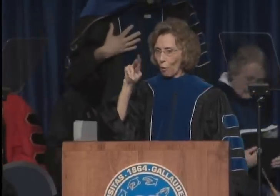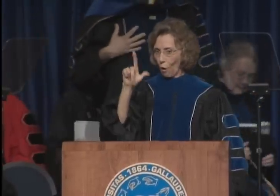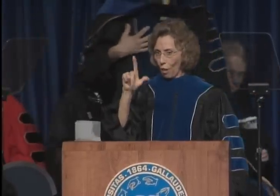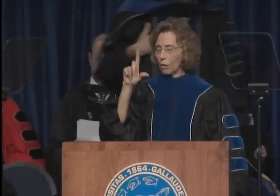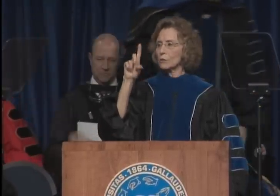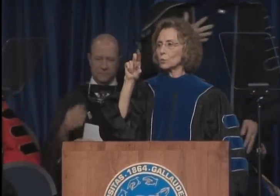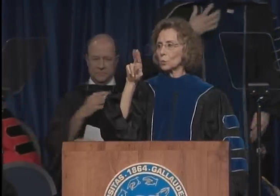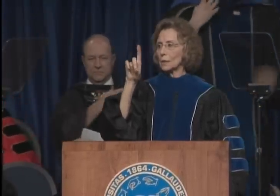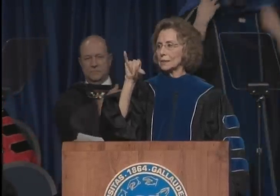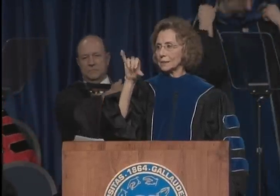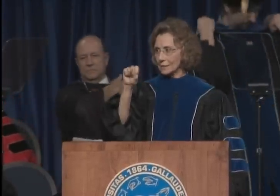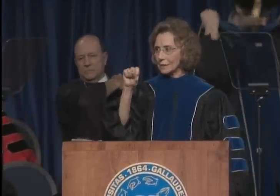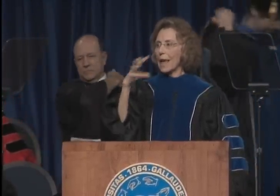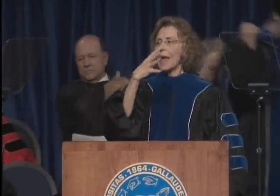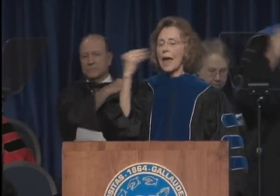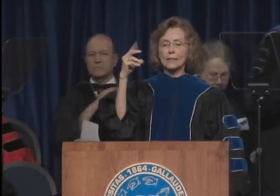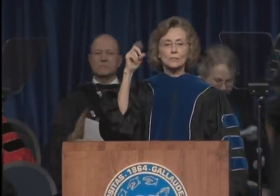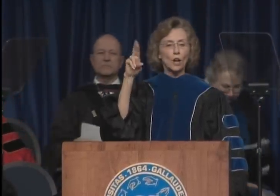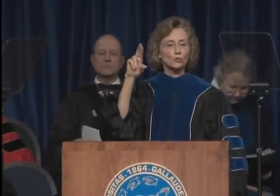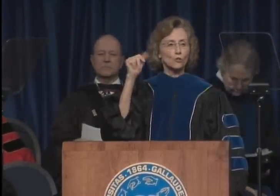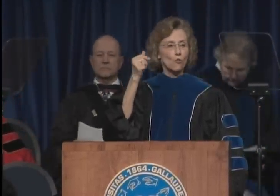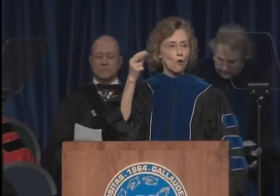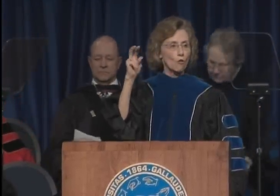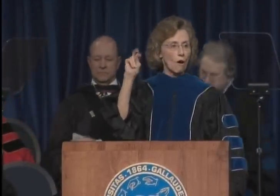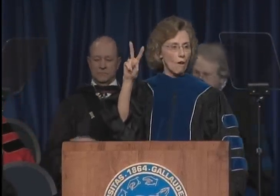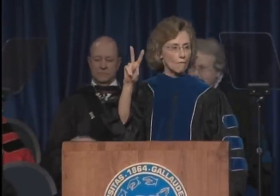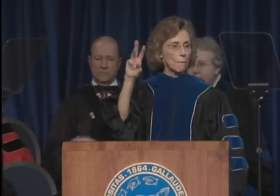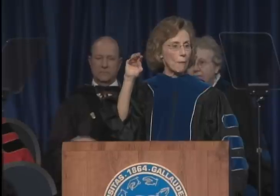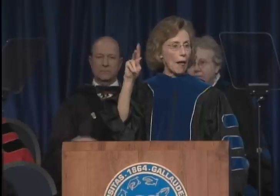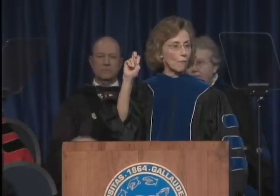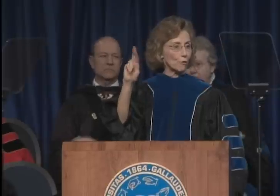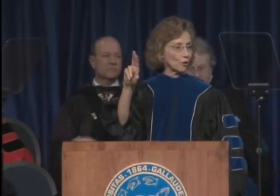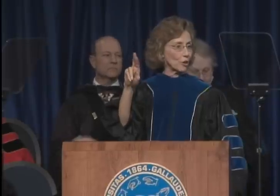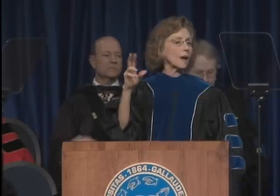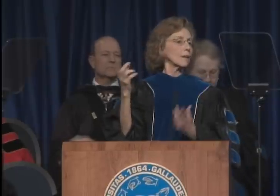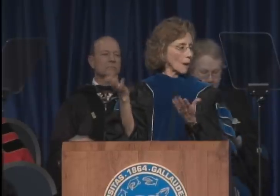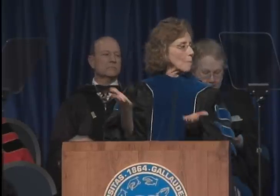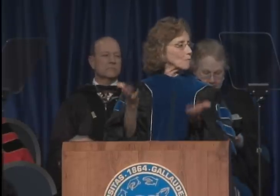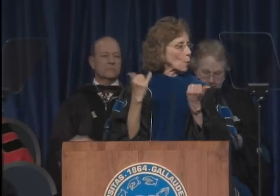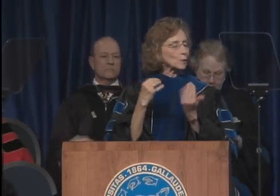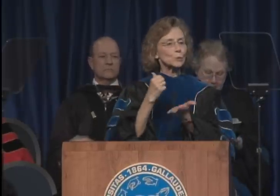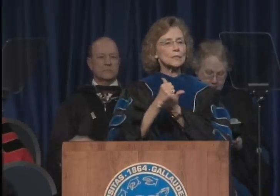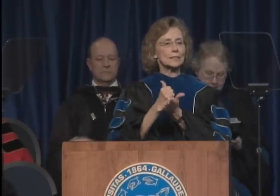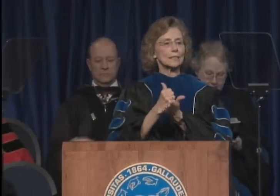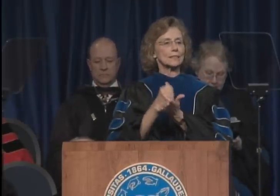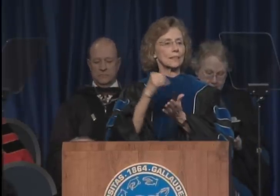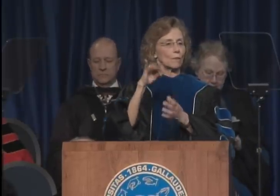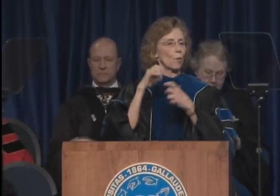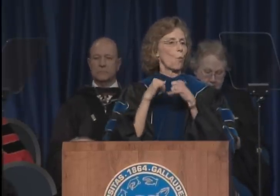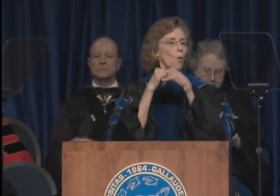Dr. Ceil Lucas and Dr. Mathur please come forward